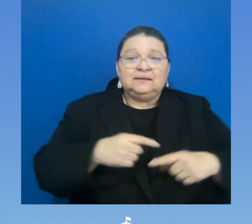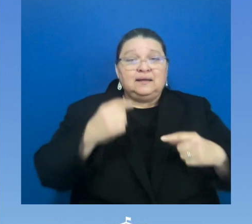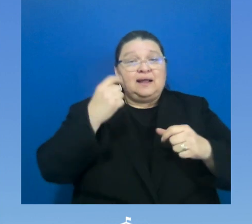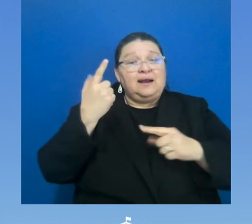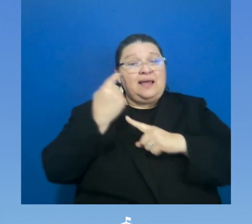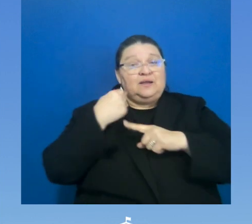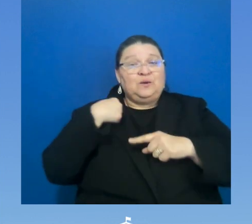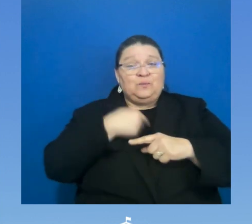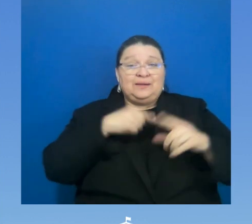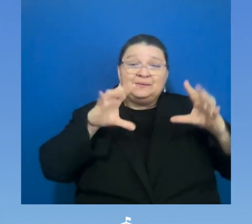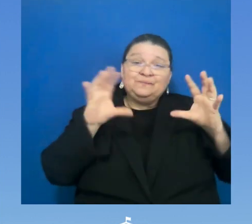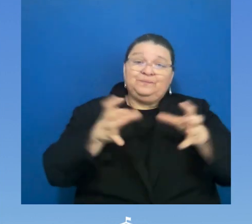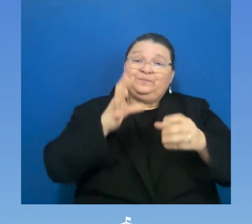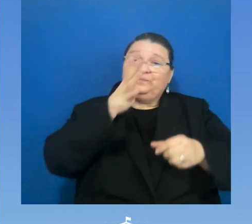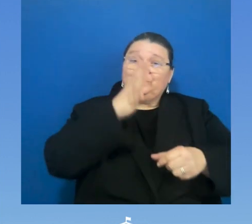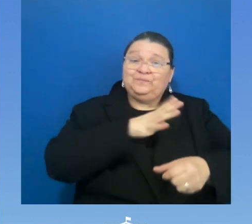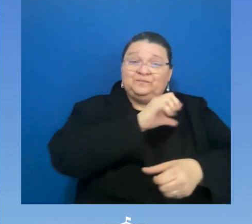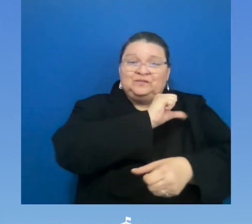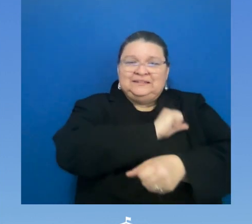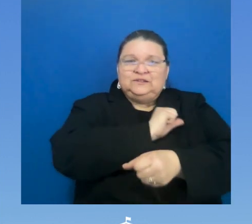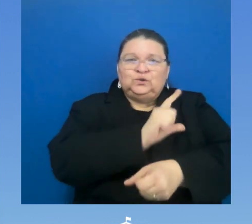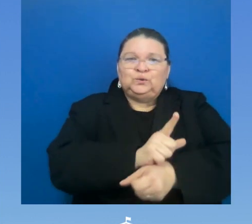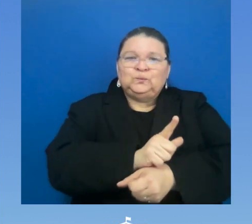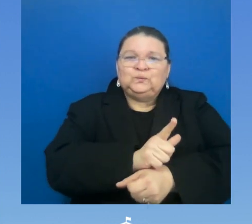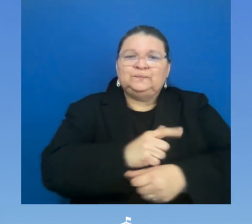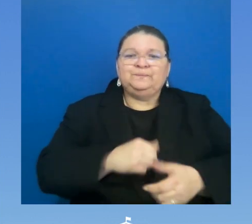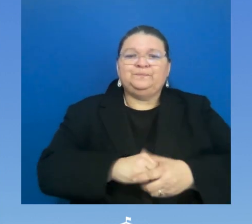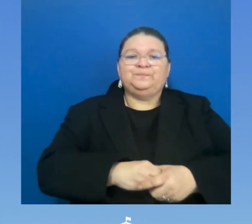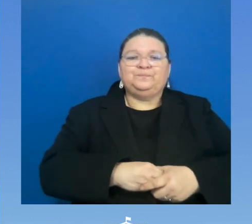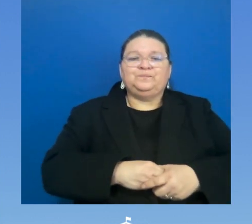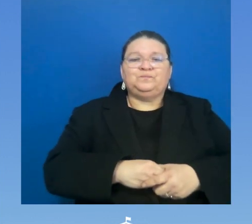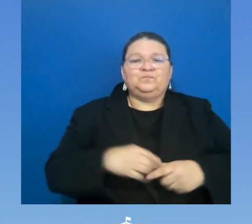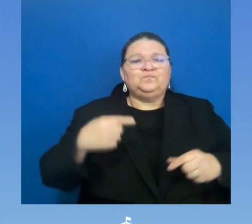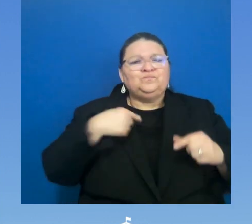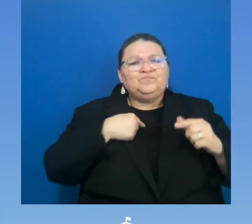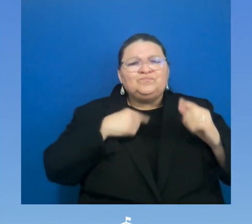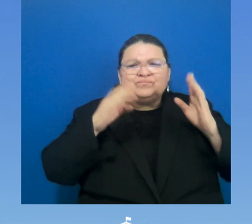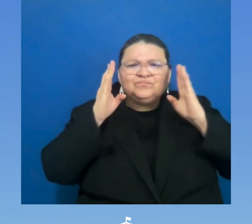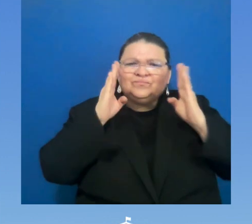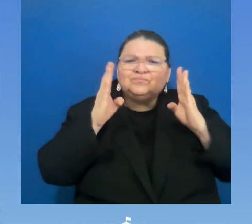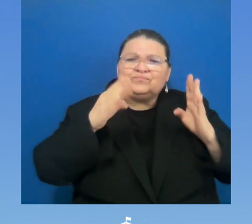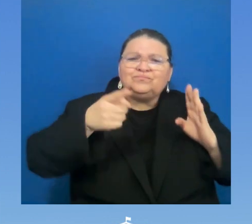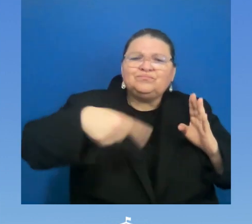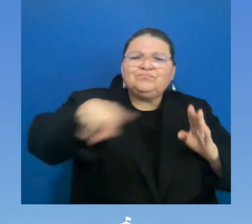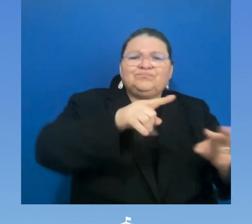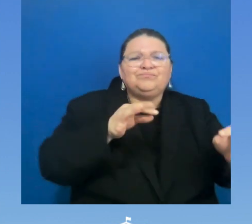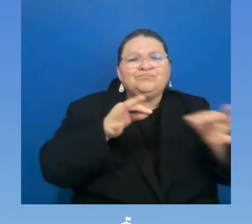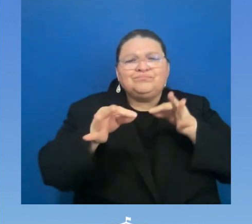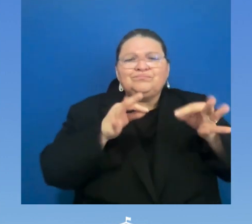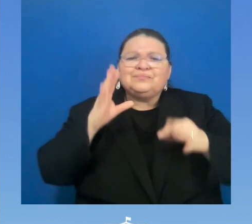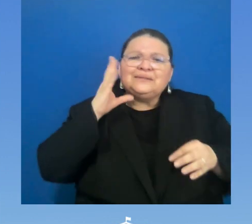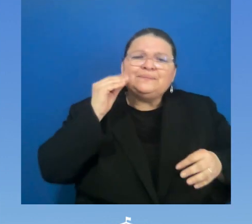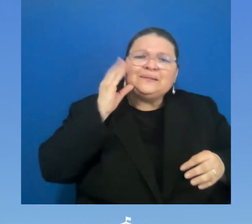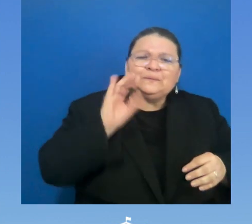I heard about their experiences in the workforce, and I especially heard about the challenges they faced over the course of their careers.